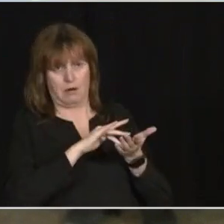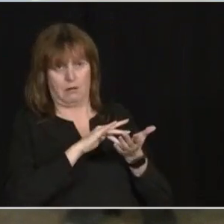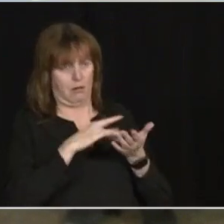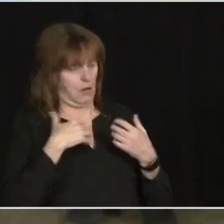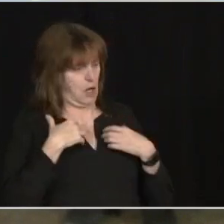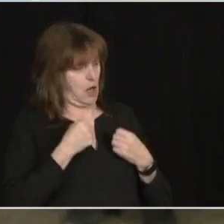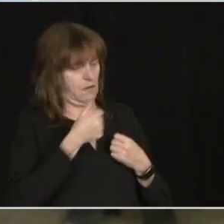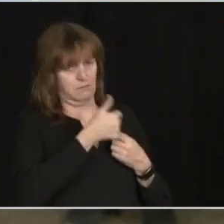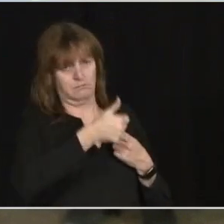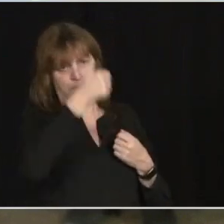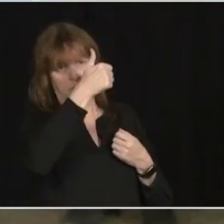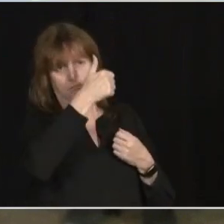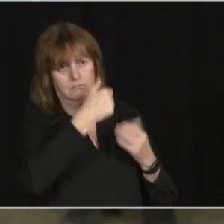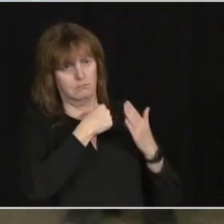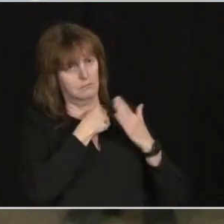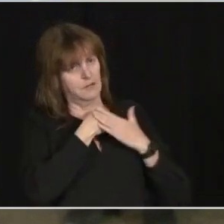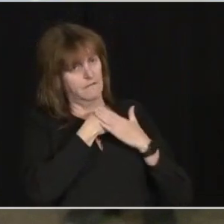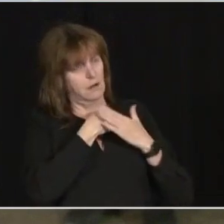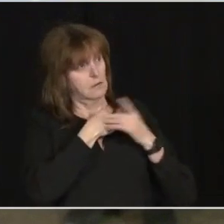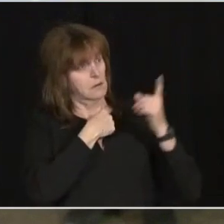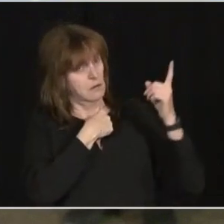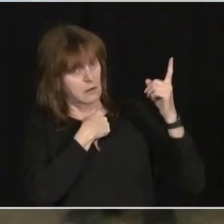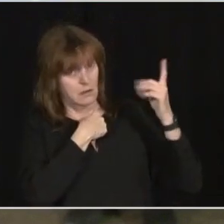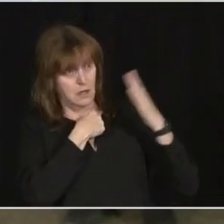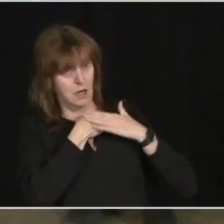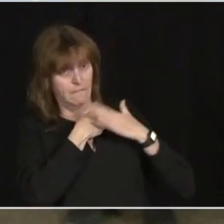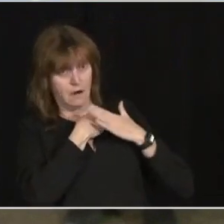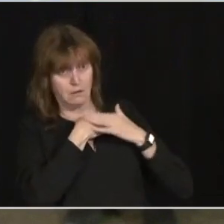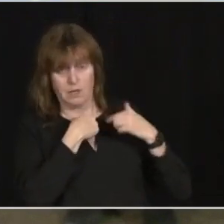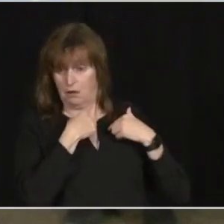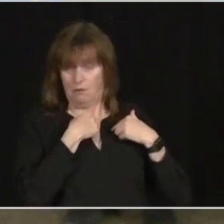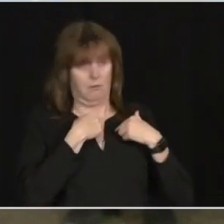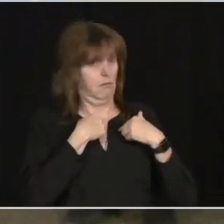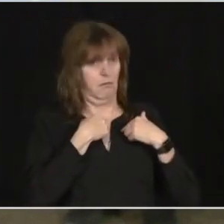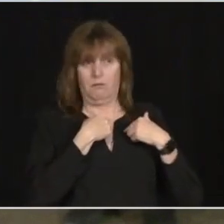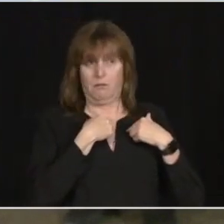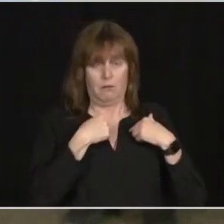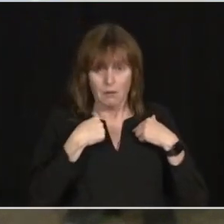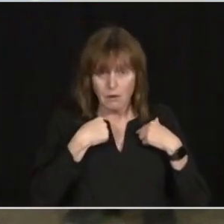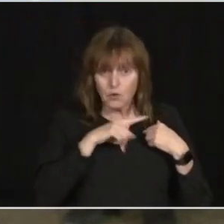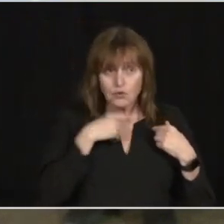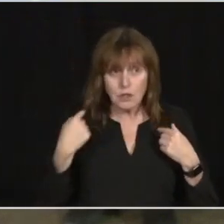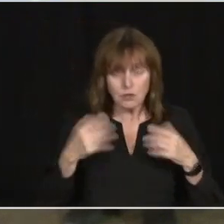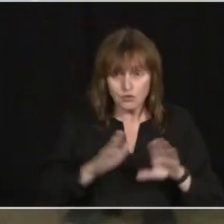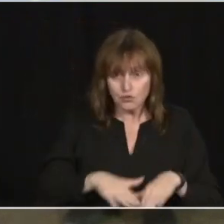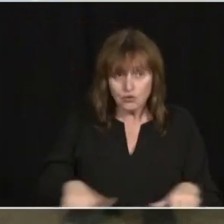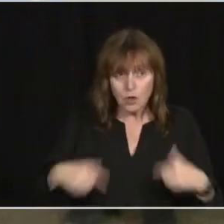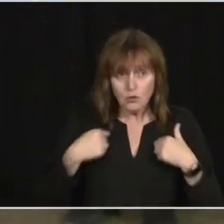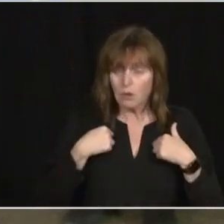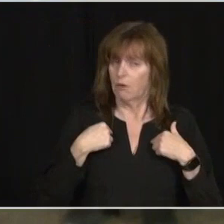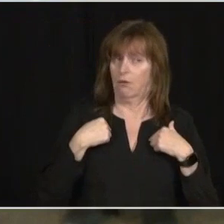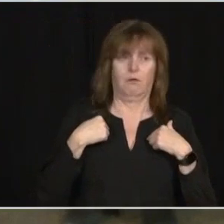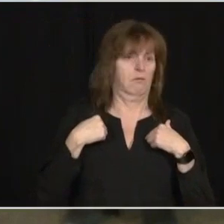We aren't going to chance risking our children and their health. So we're going to be making